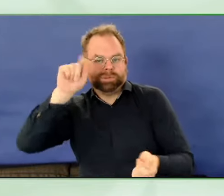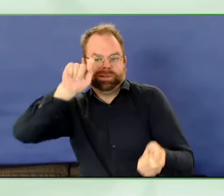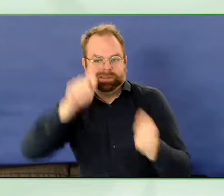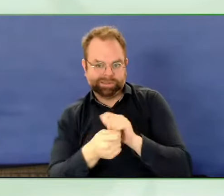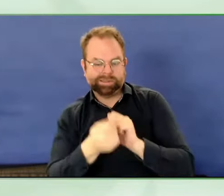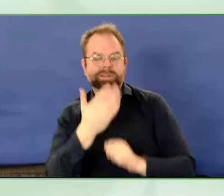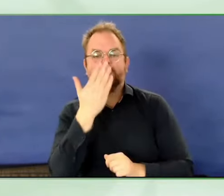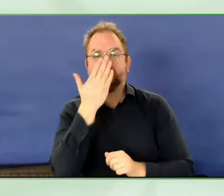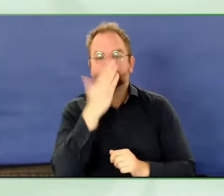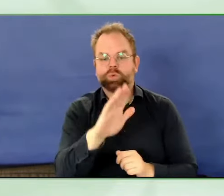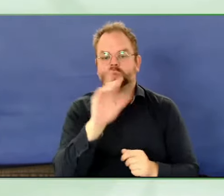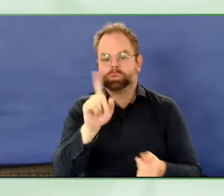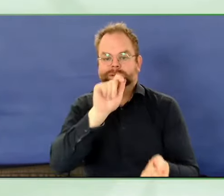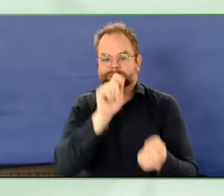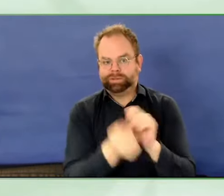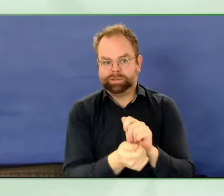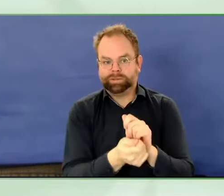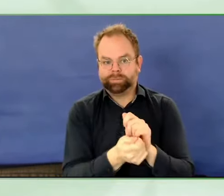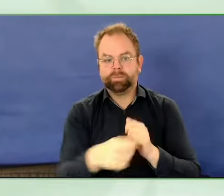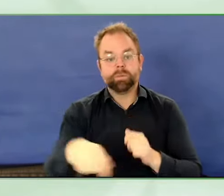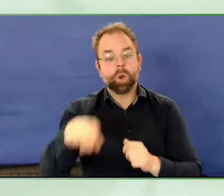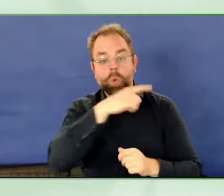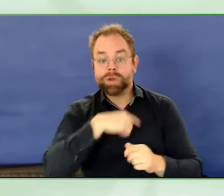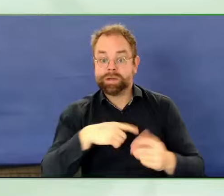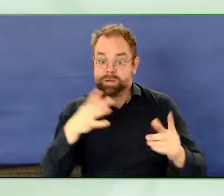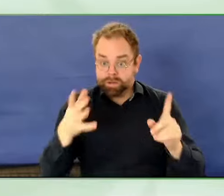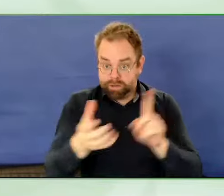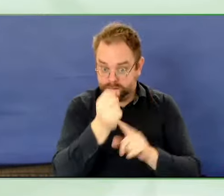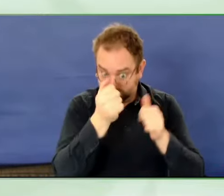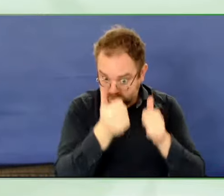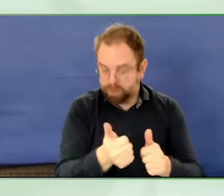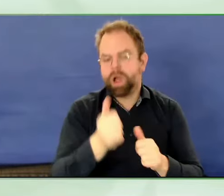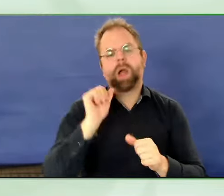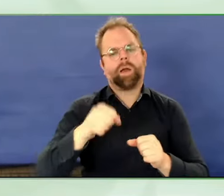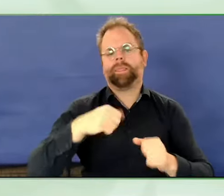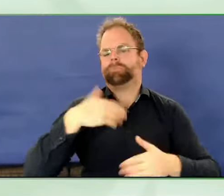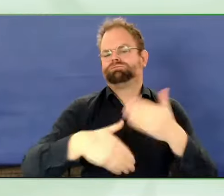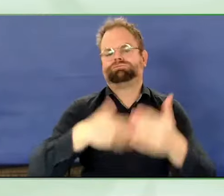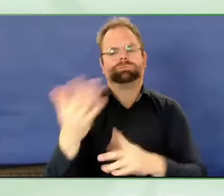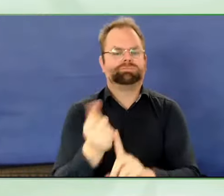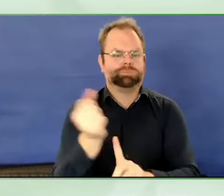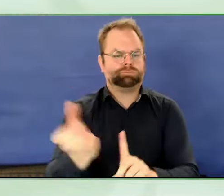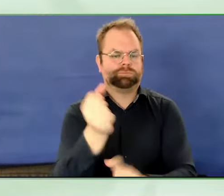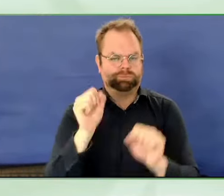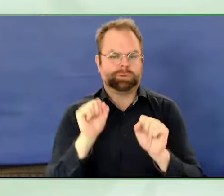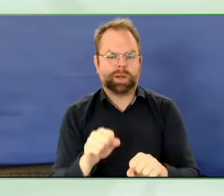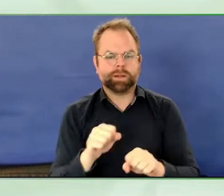for disability, it will be a standard for ICT and accessibility is built in there.